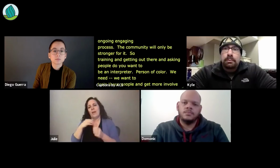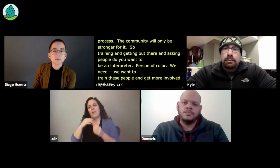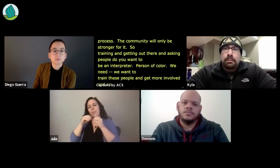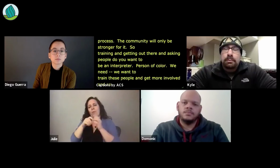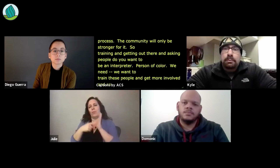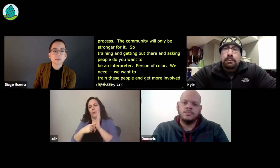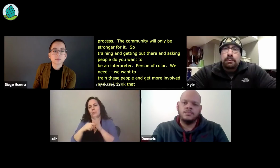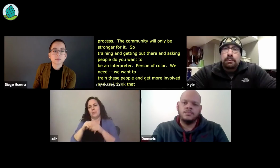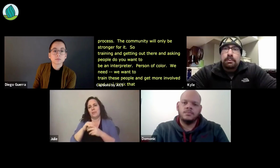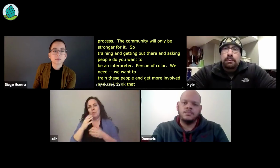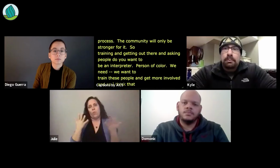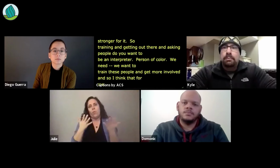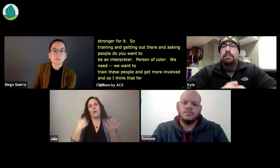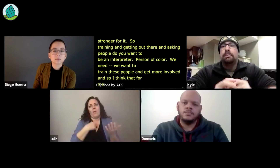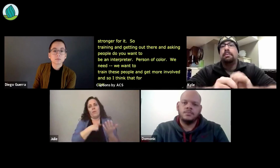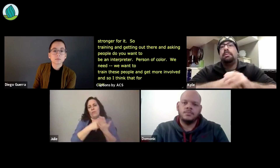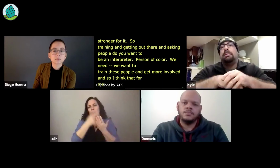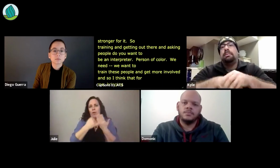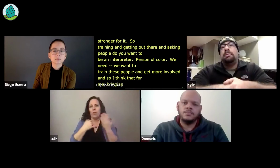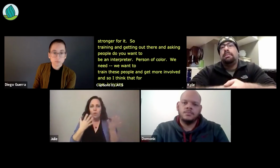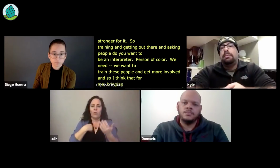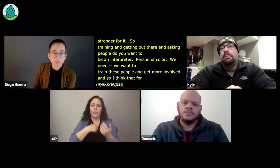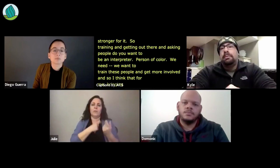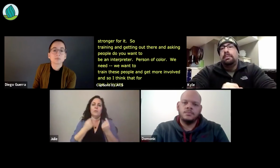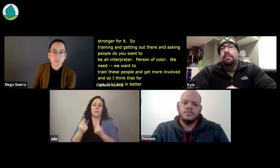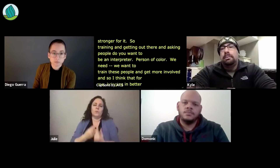doing, any project we do is very, very important.